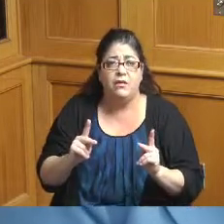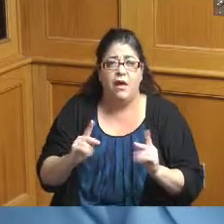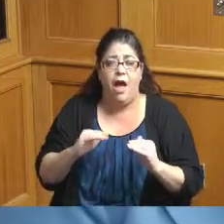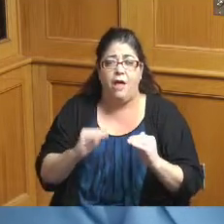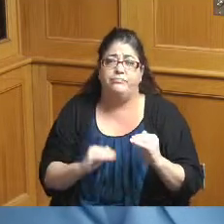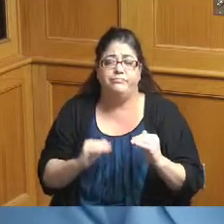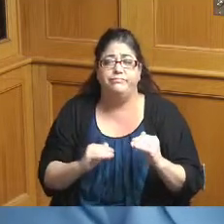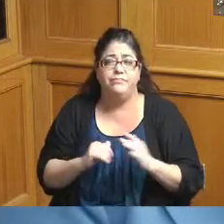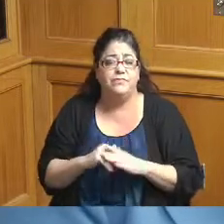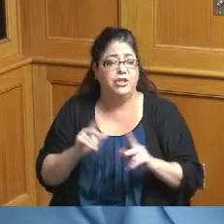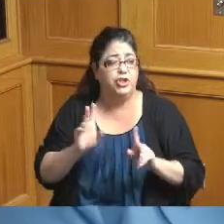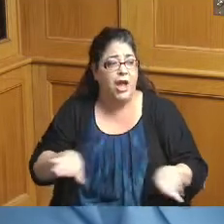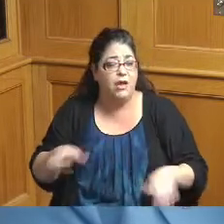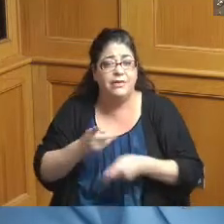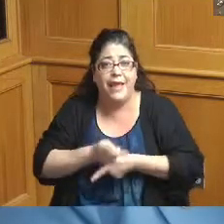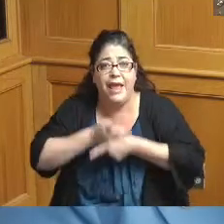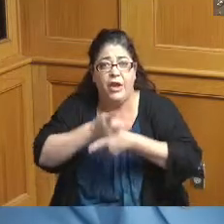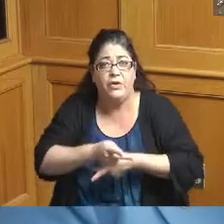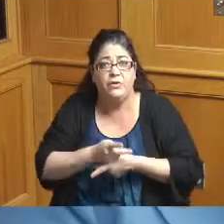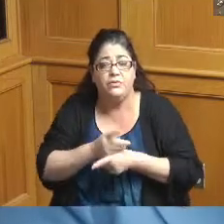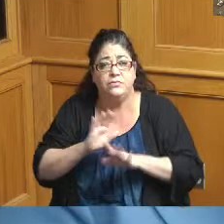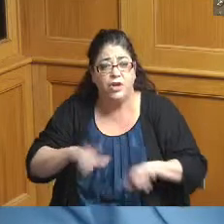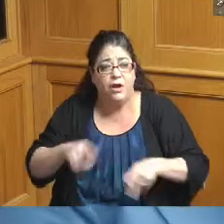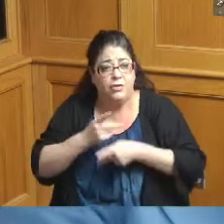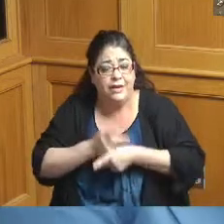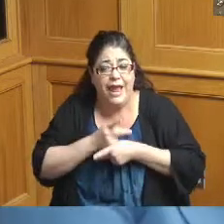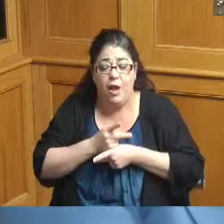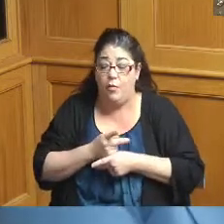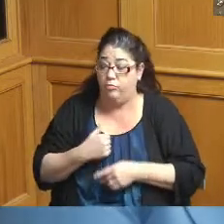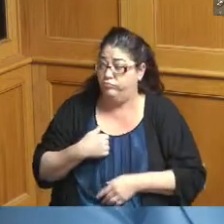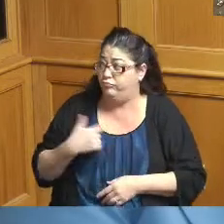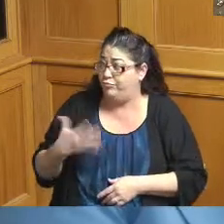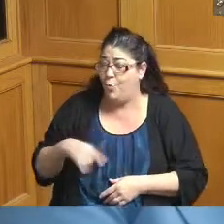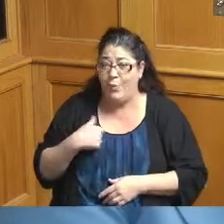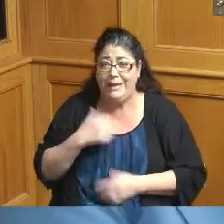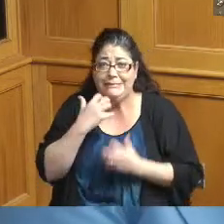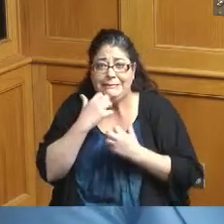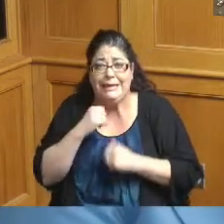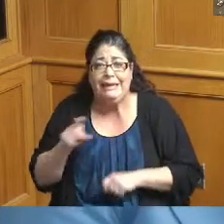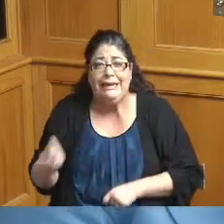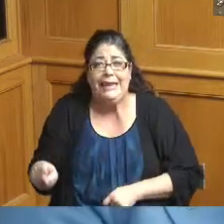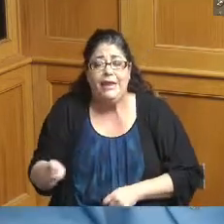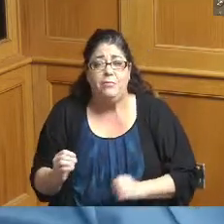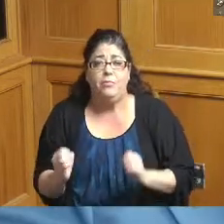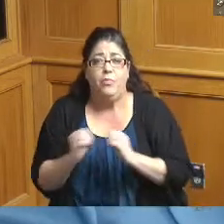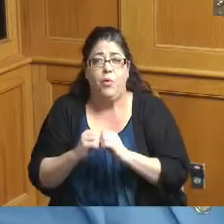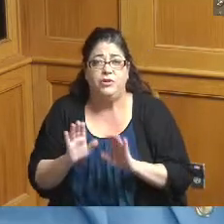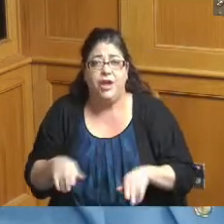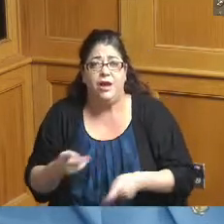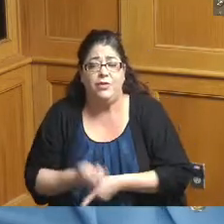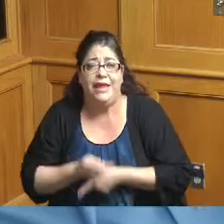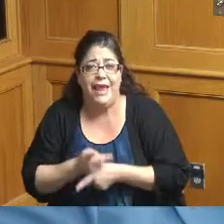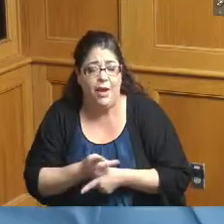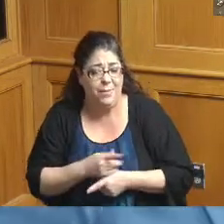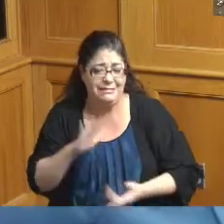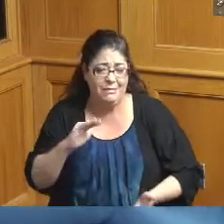child care very low considering the need for child care and I would like to see in this proposal even